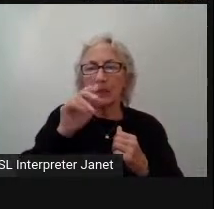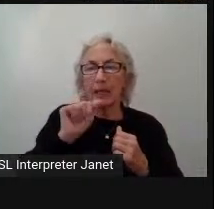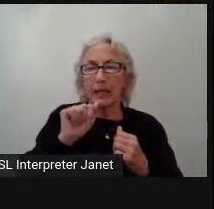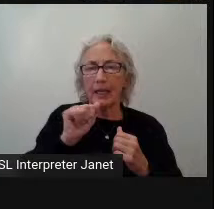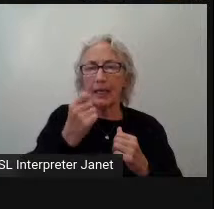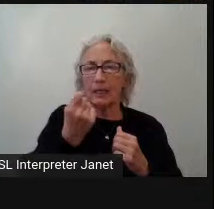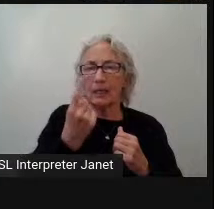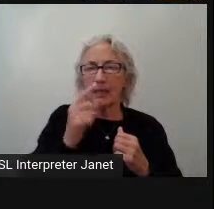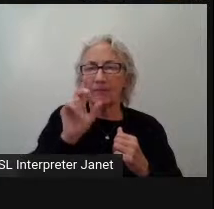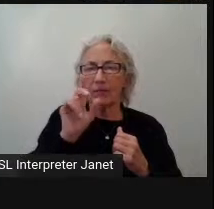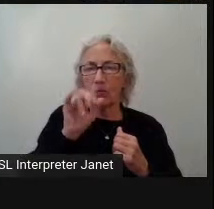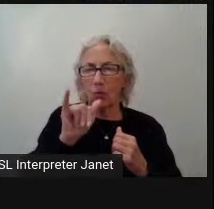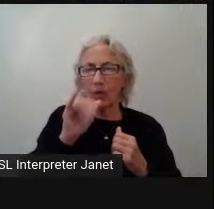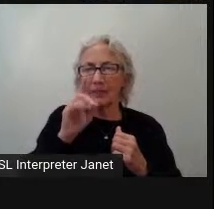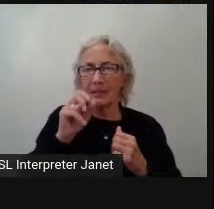made that complaint WCAG 2.